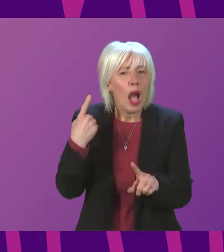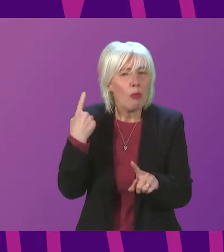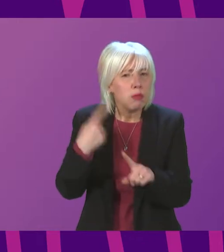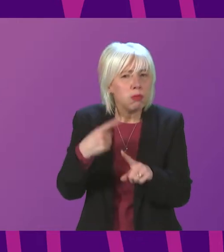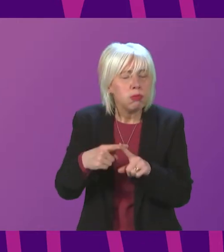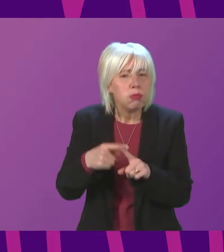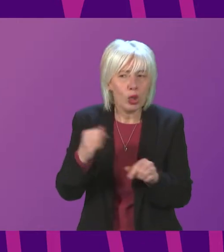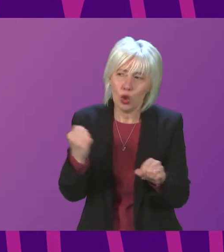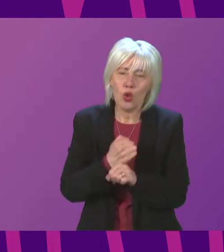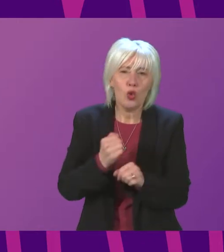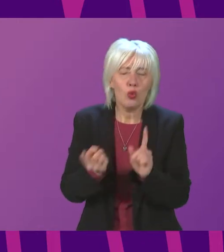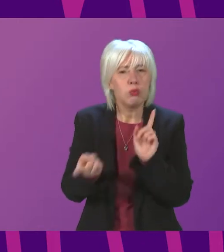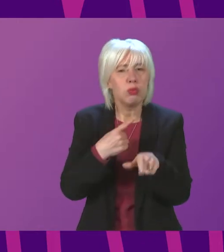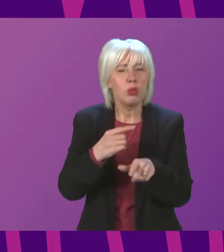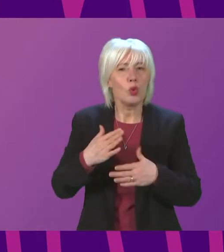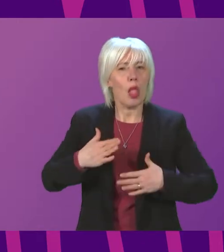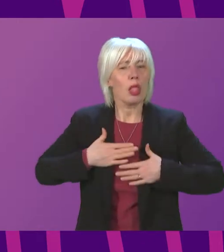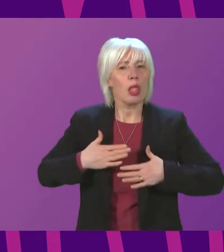in light of the reported comments of Asthma + Lung UK Scotland that “the state of lung